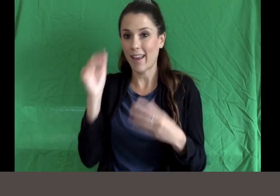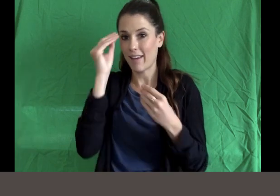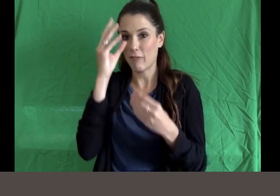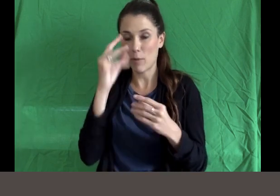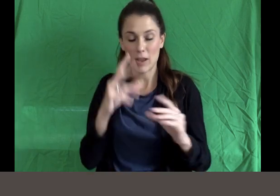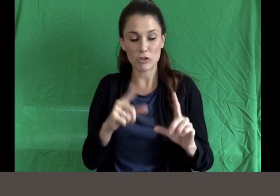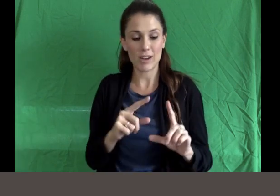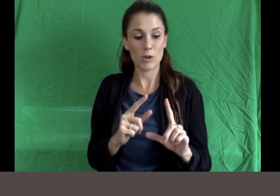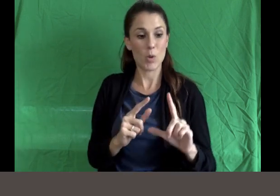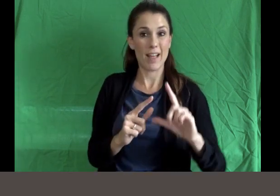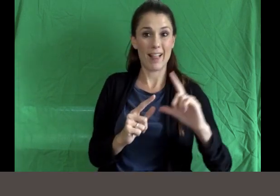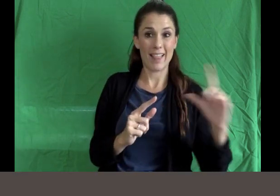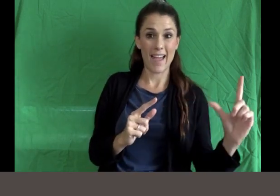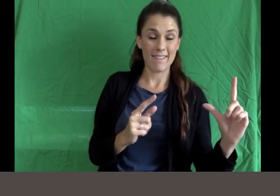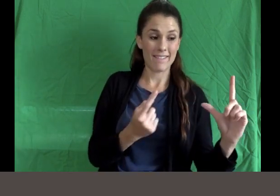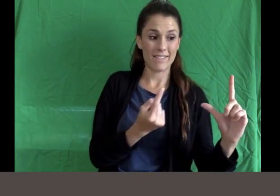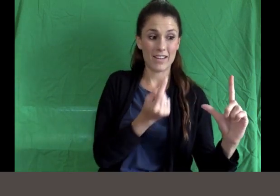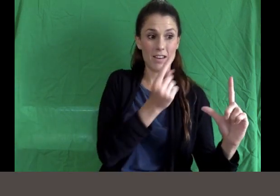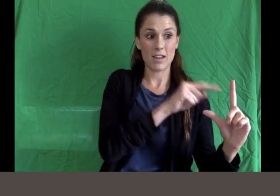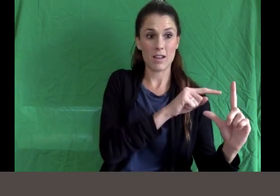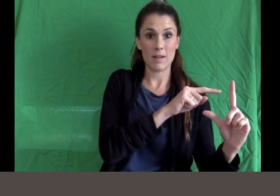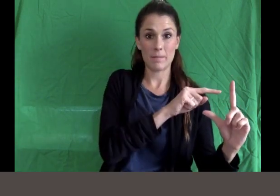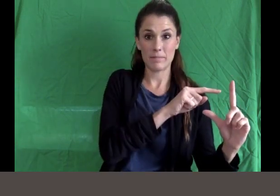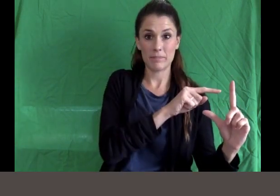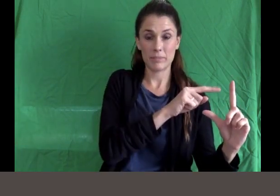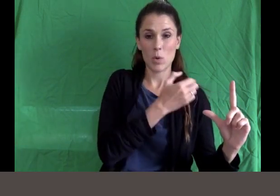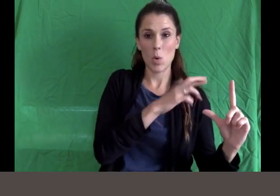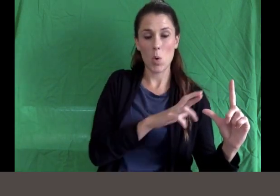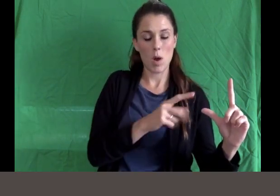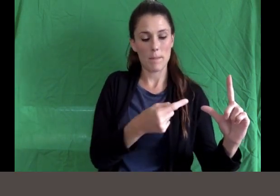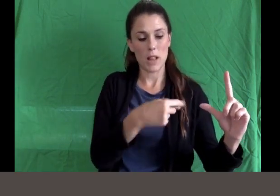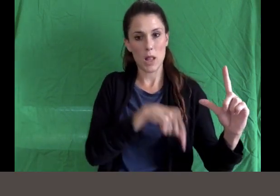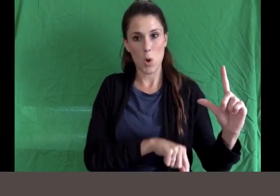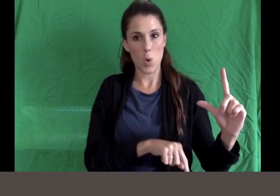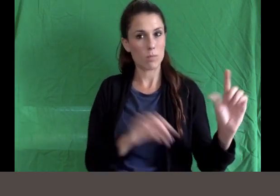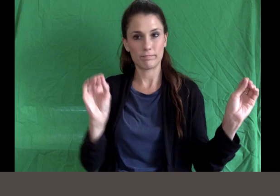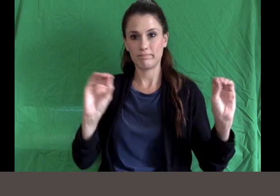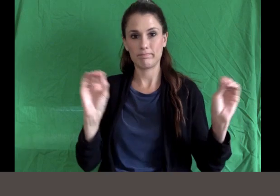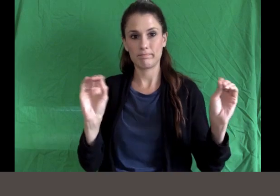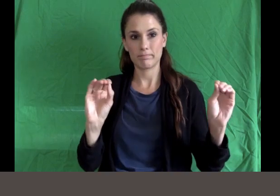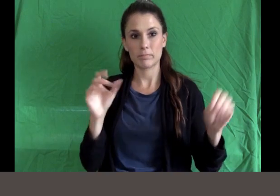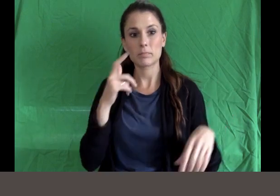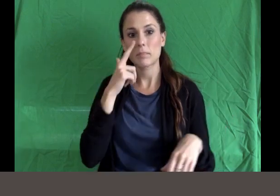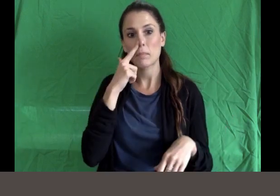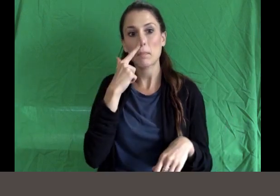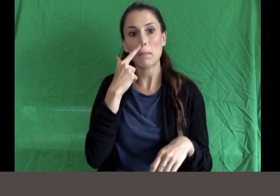to the left of the X axis or below the Y axis by having these parts of my frame touch I'm